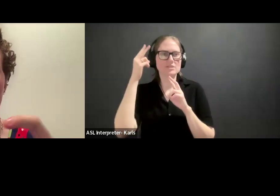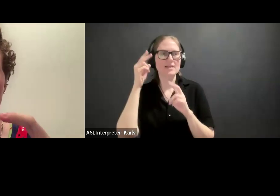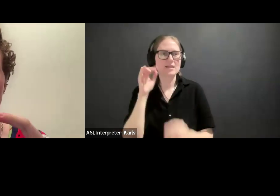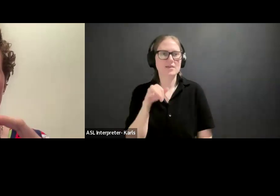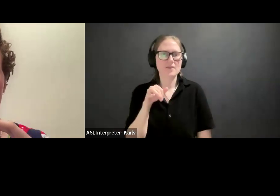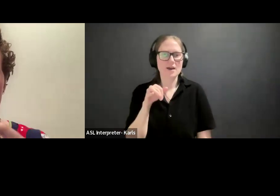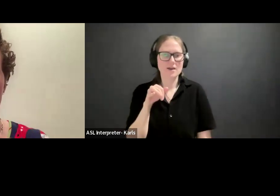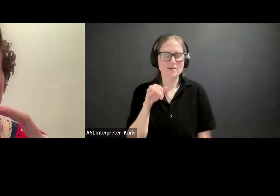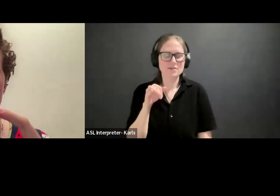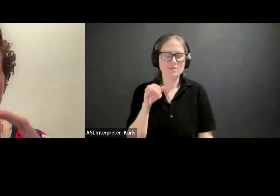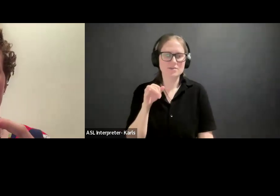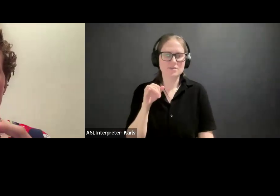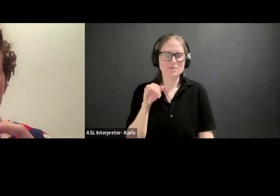kind of stages…